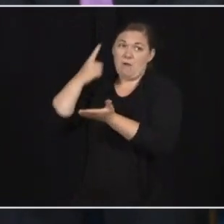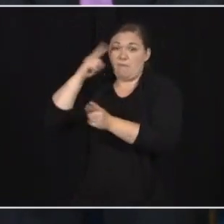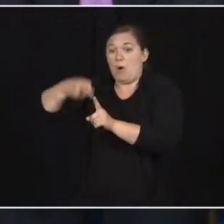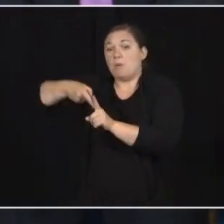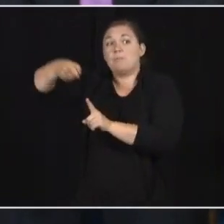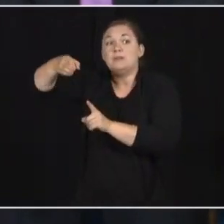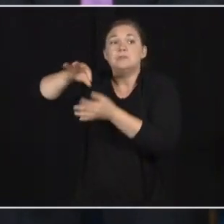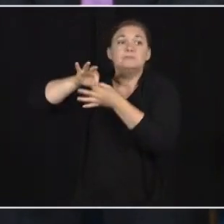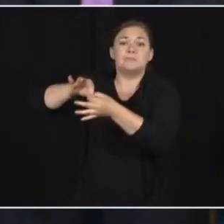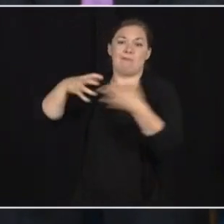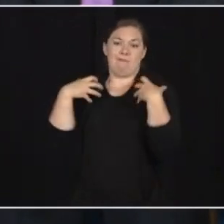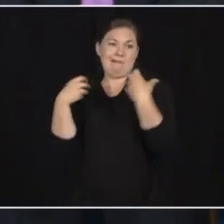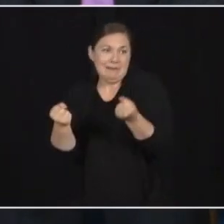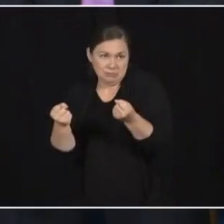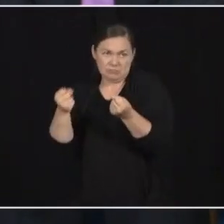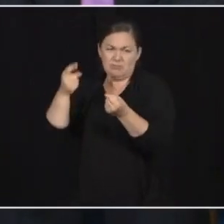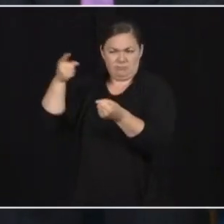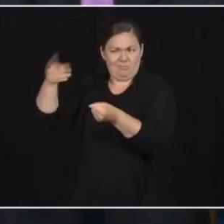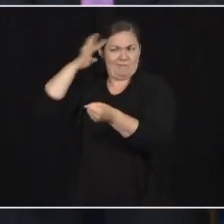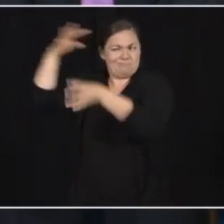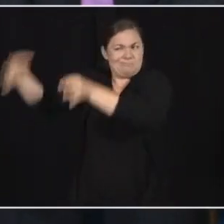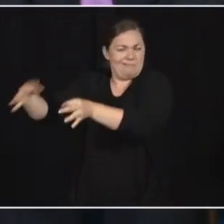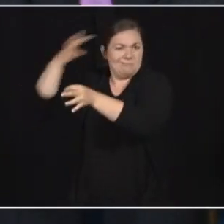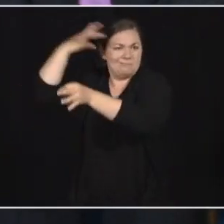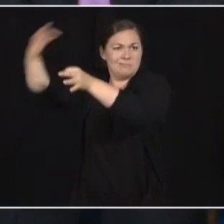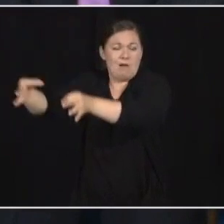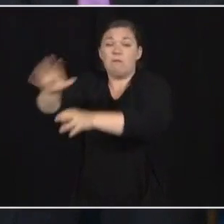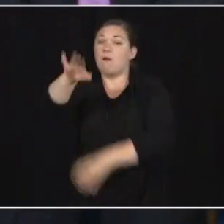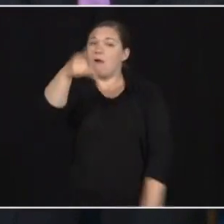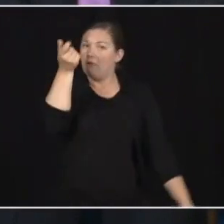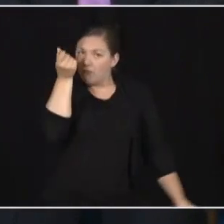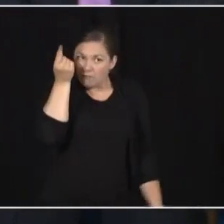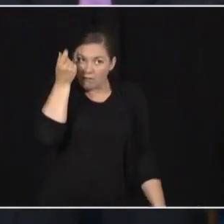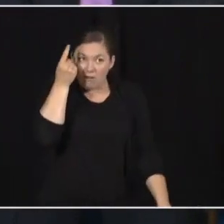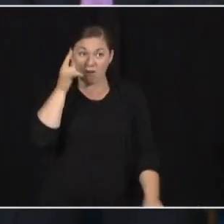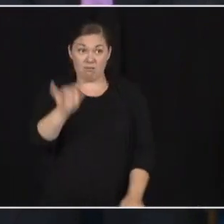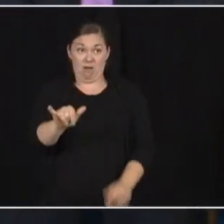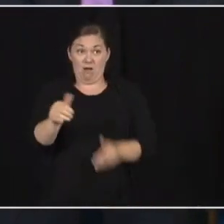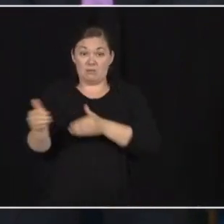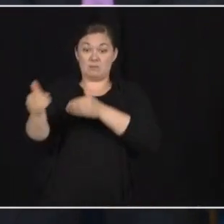It's in front of the committee and of the committee goes to the health table and at the